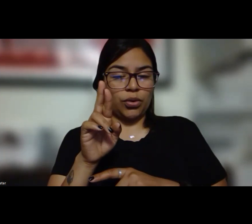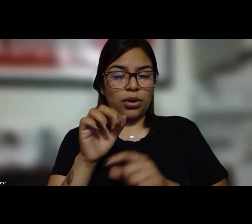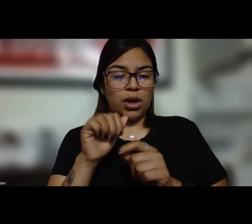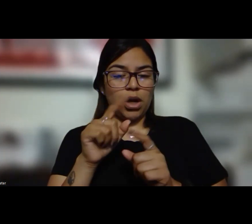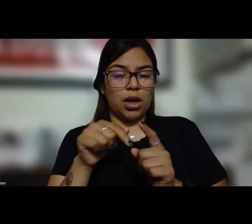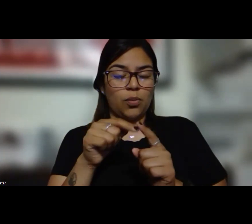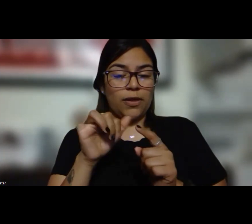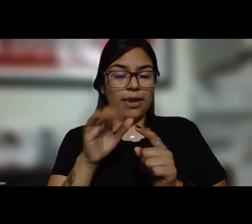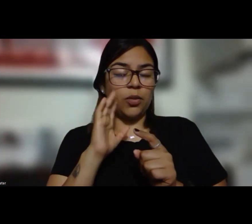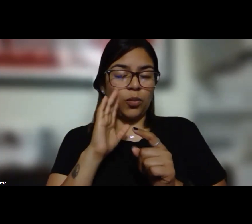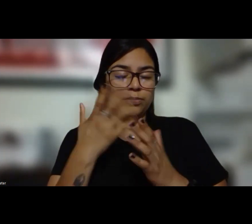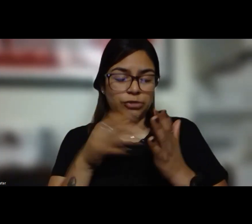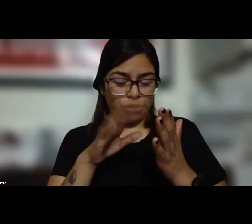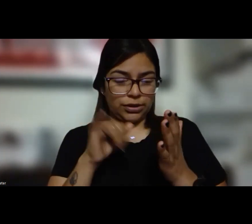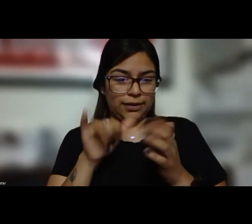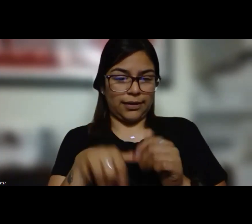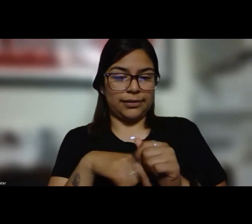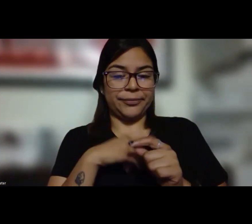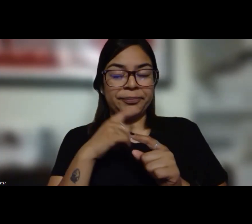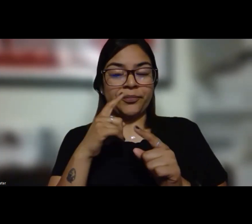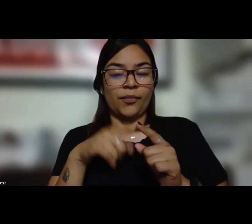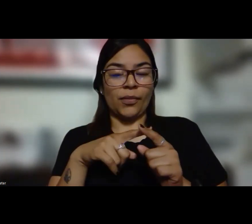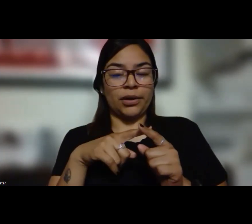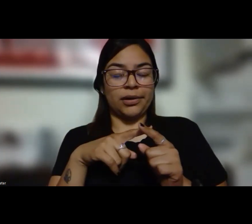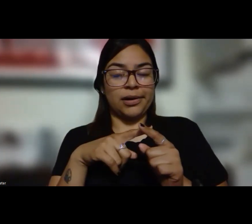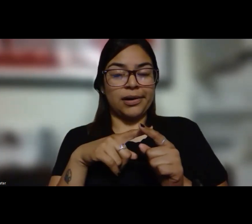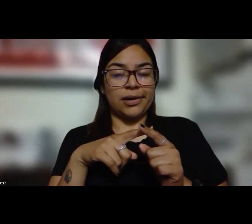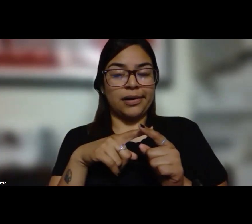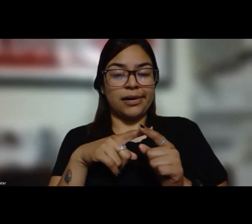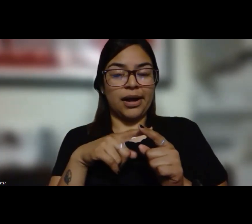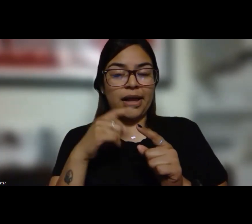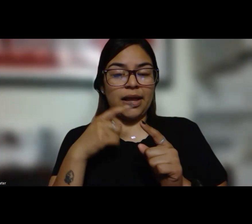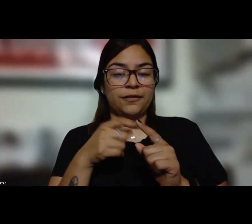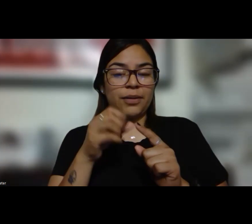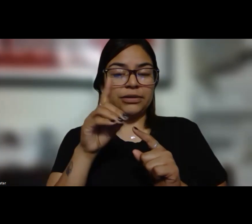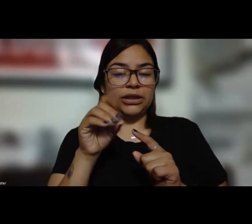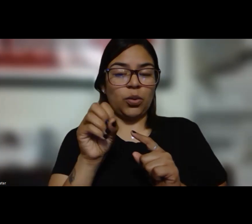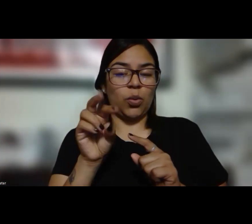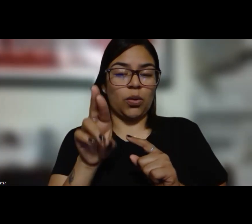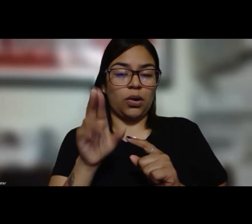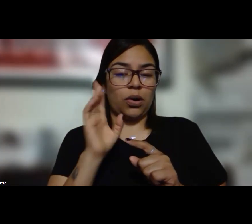out her talking points for what she had reported out earlier for do did I miss anything I don't